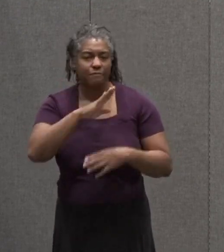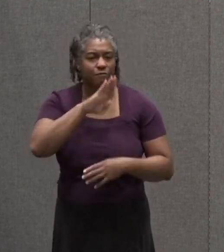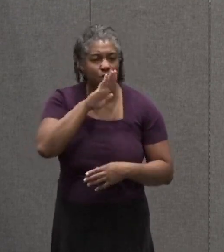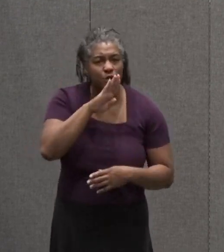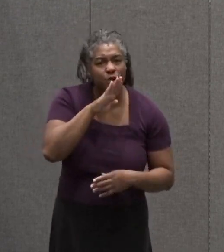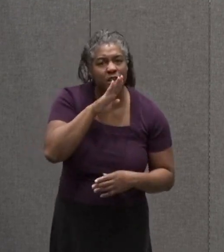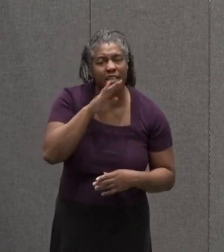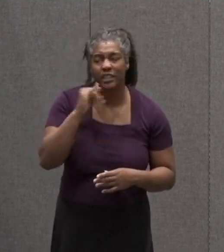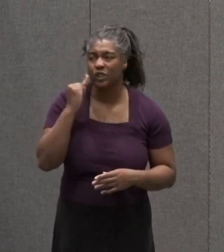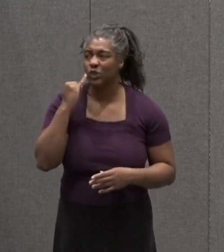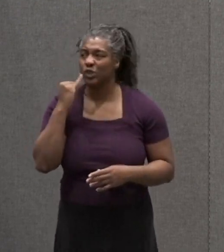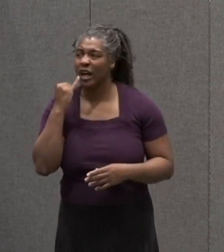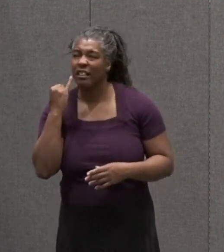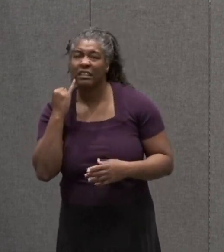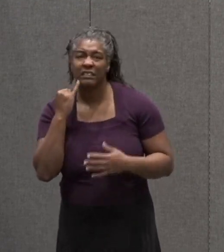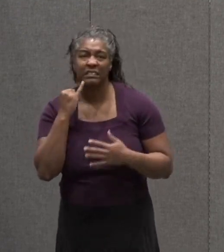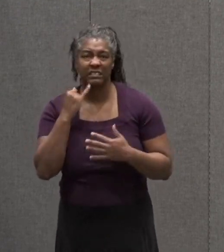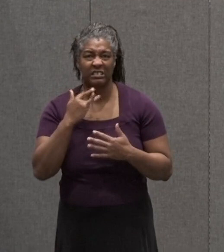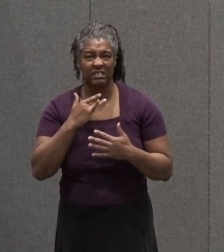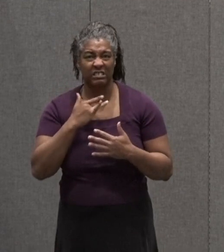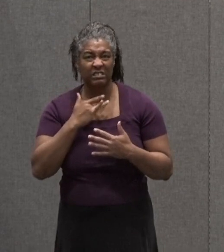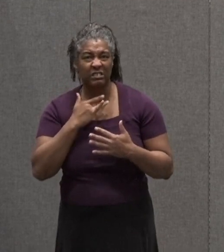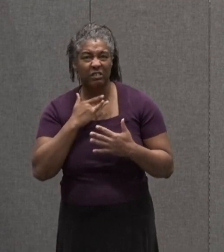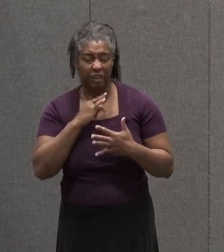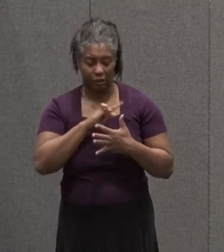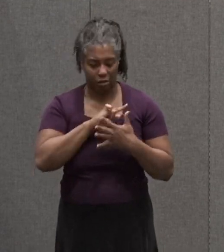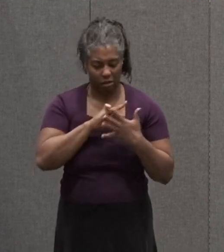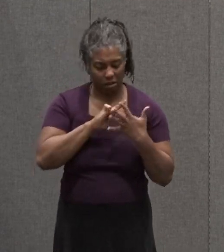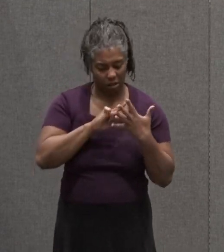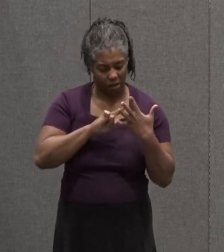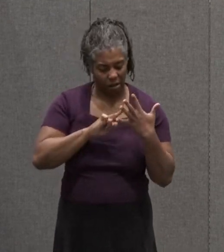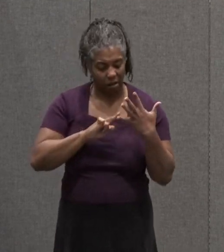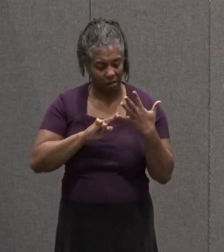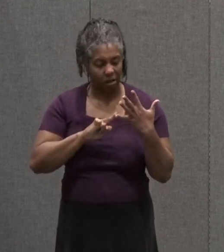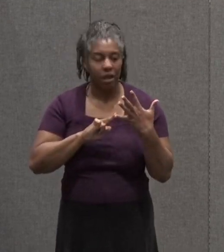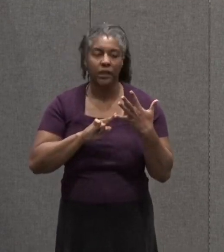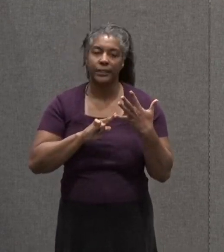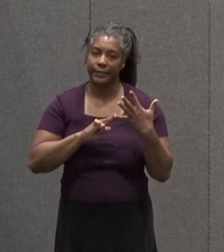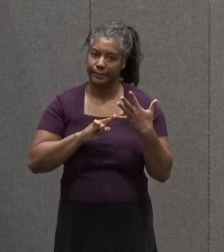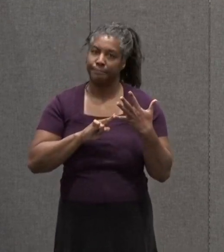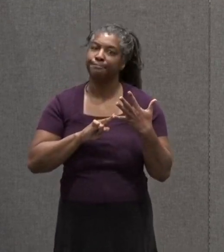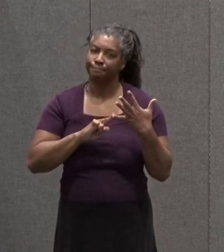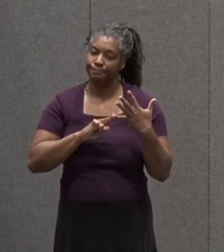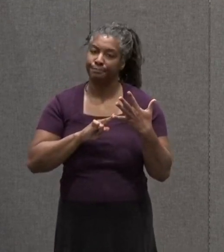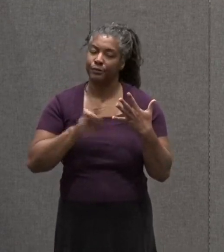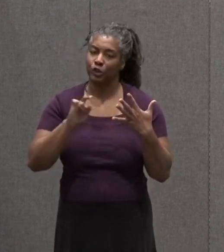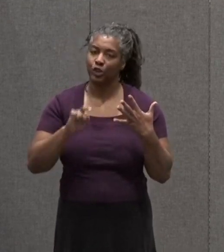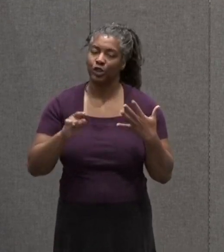all of those things, you know when I want you to practice meditation, only when you brush your teeth.